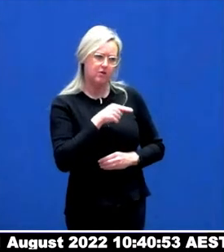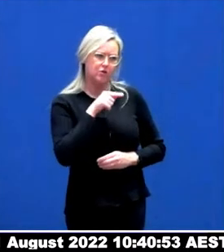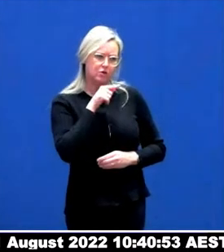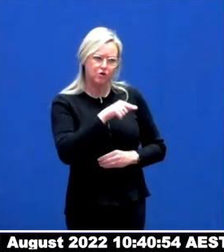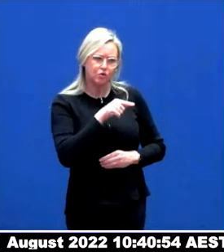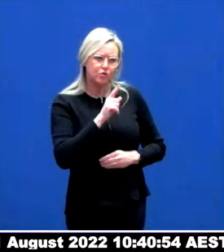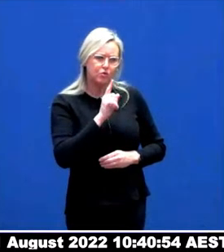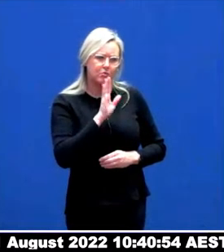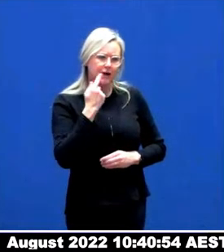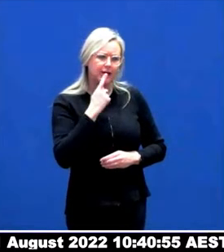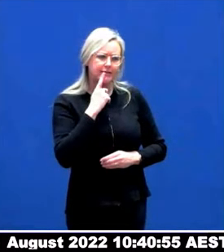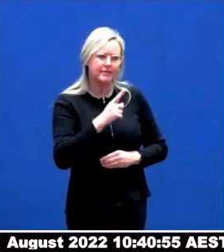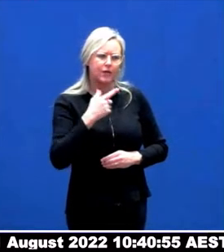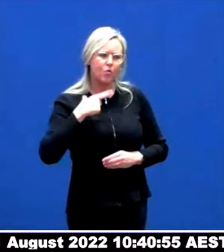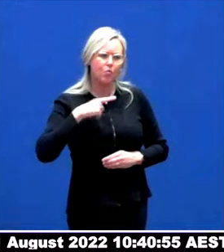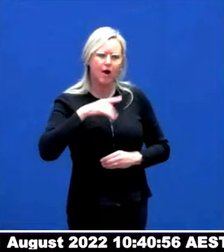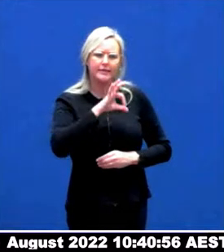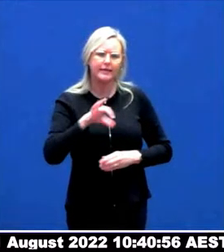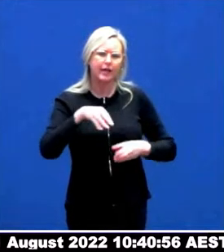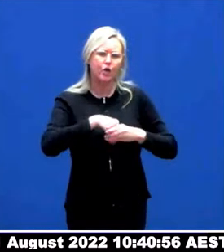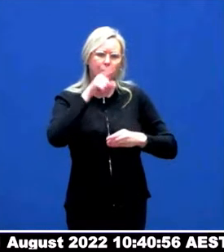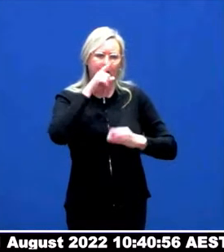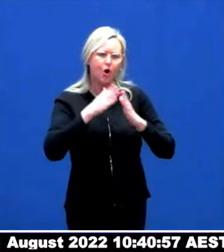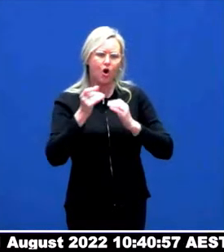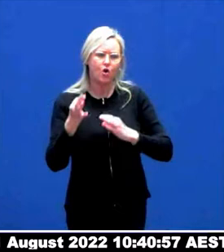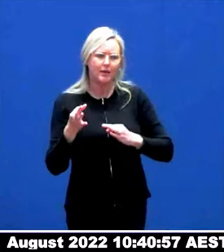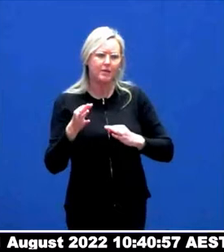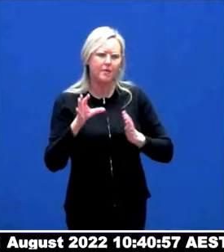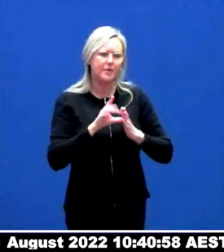mentioned in the Strategy was because the focus was on protective strategies.